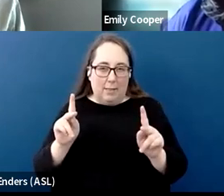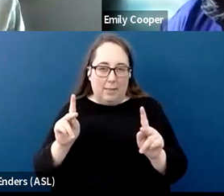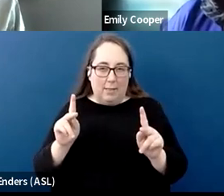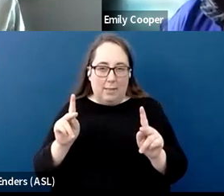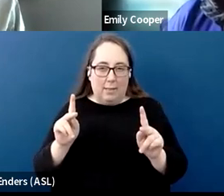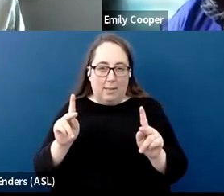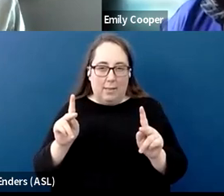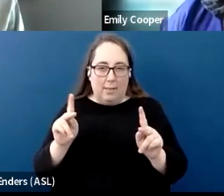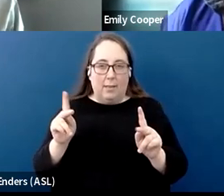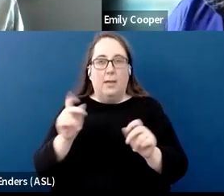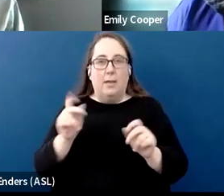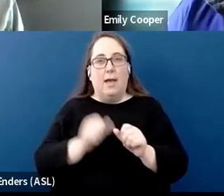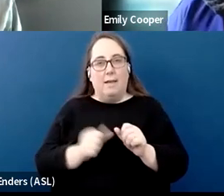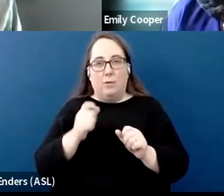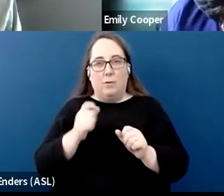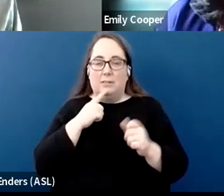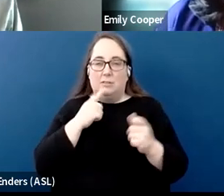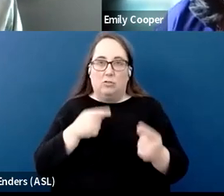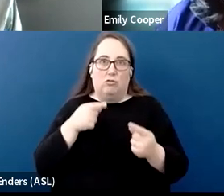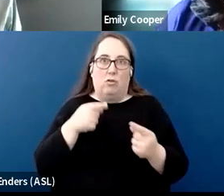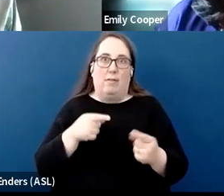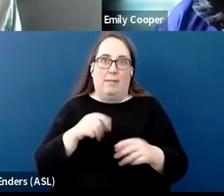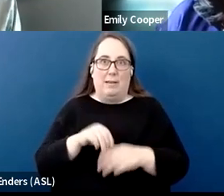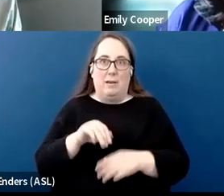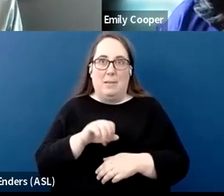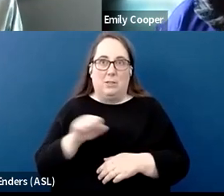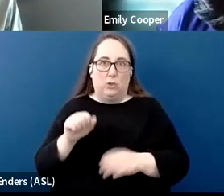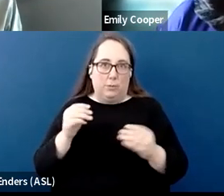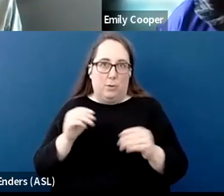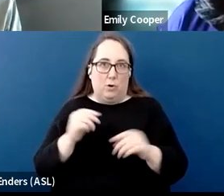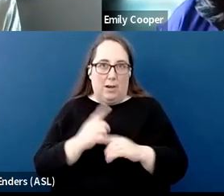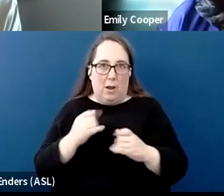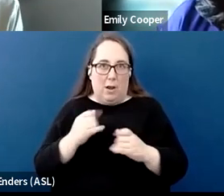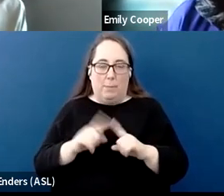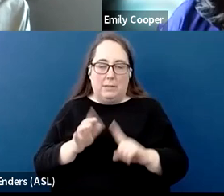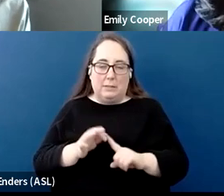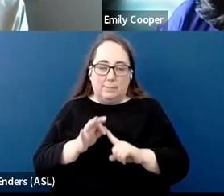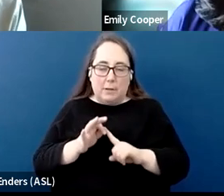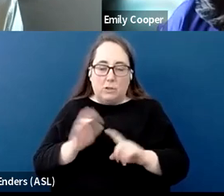settings. Always a little bit of different services but with the goal of